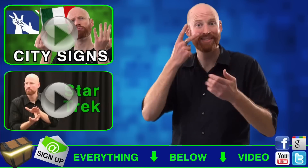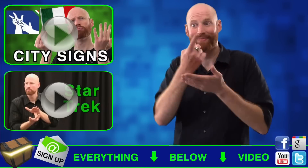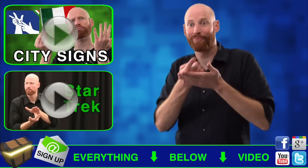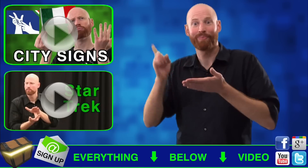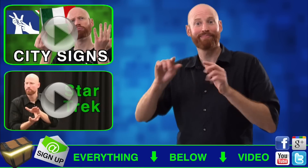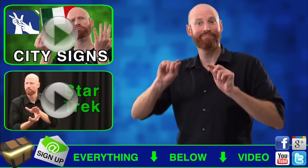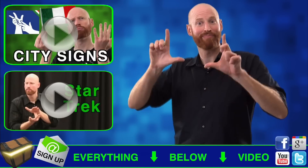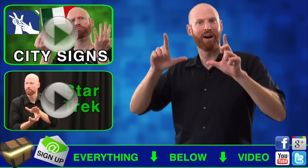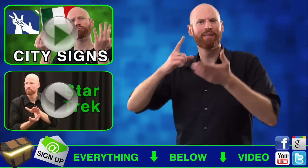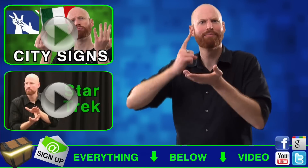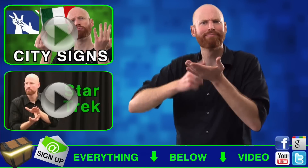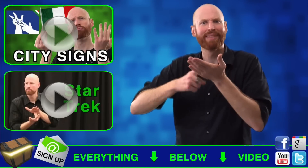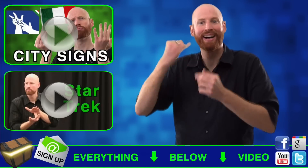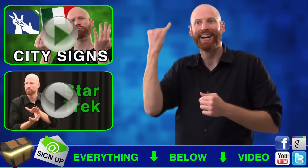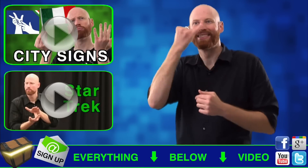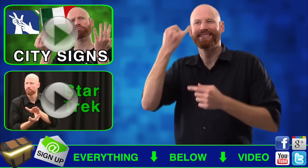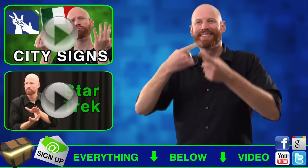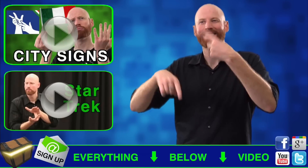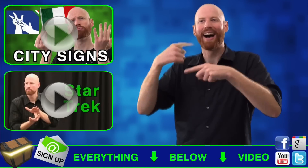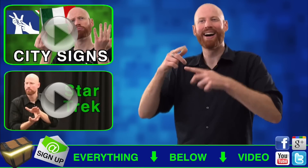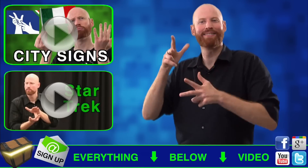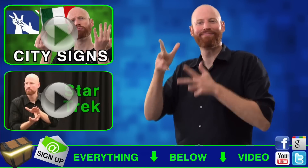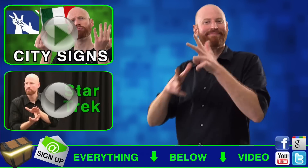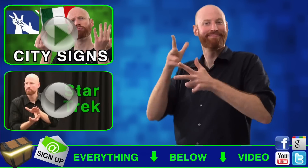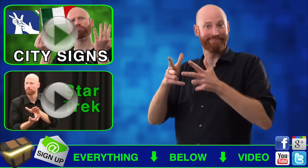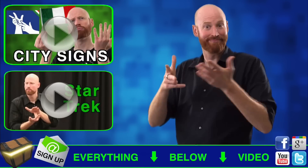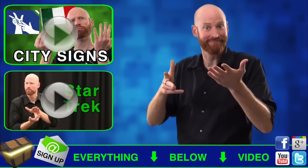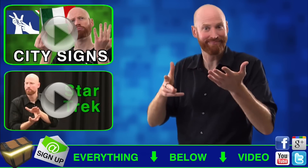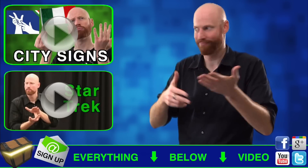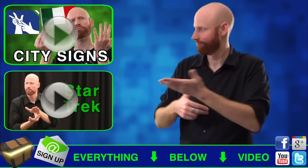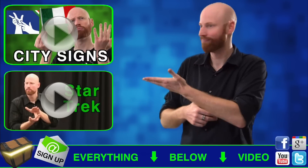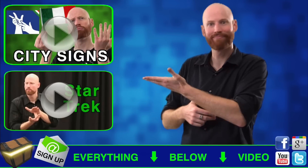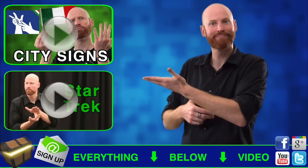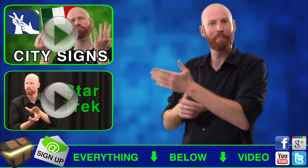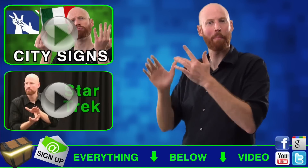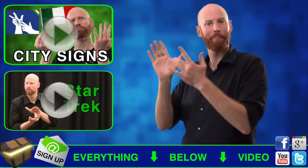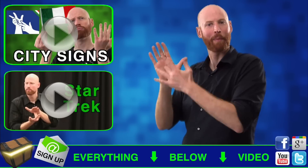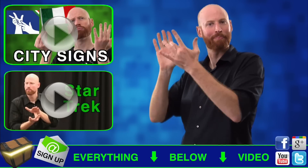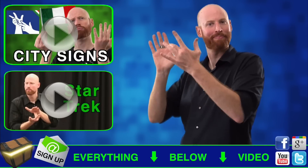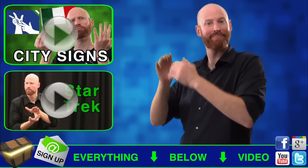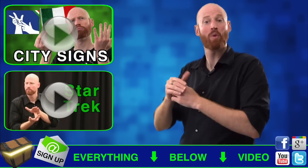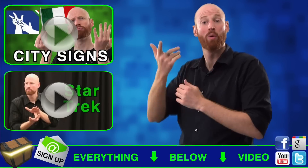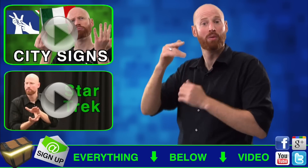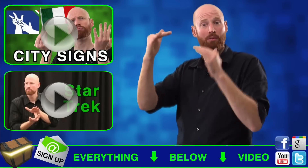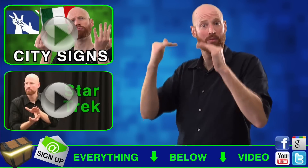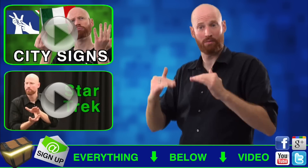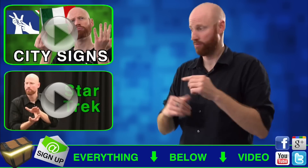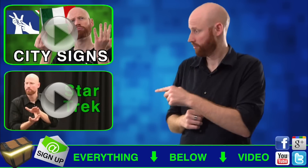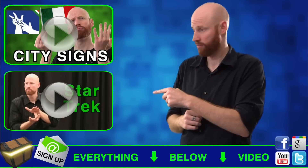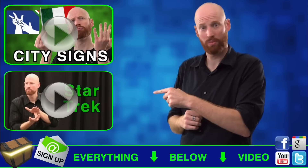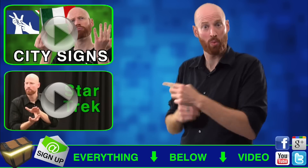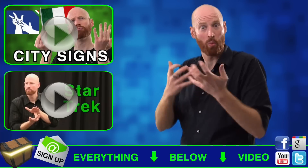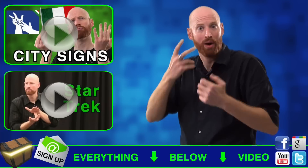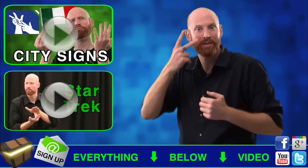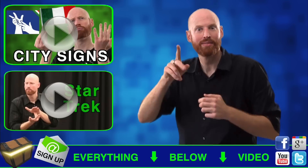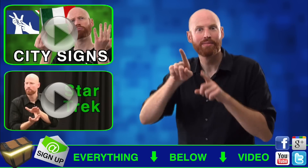If you want to see last week's episode, I talked about Italian signs... you can click on that link OR if you want to see below,